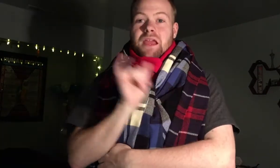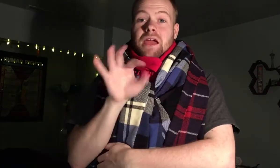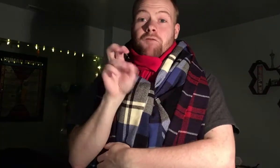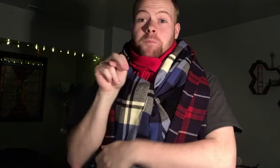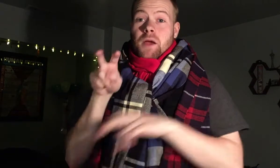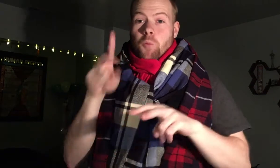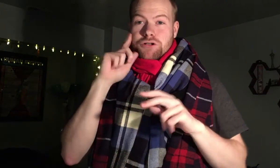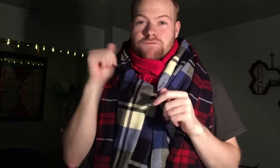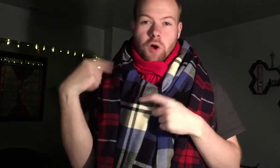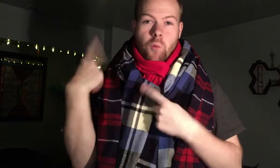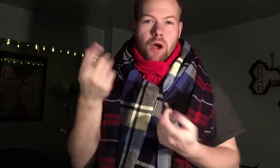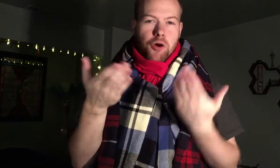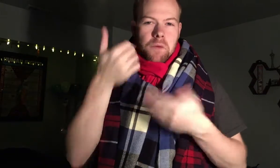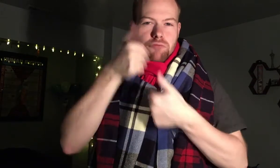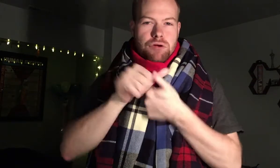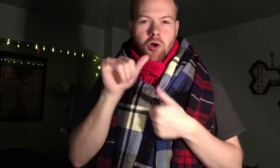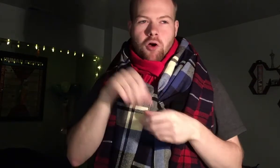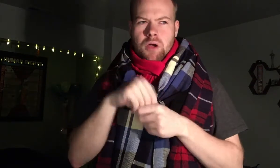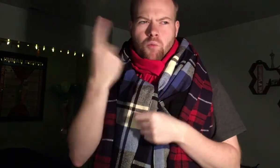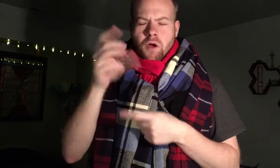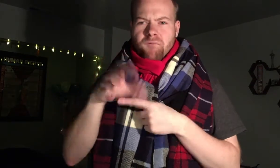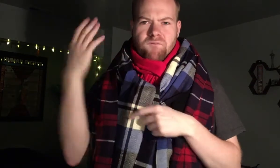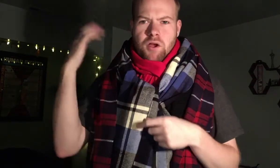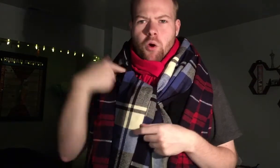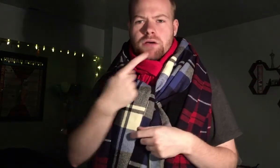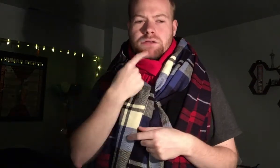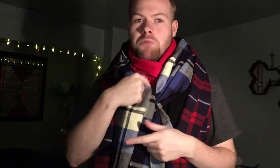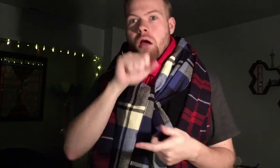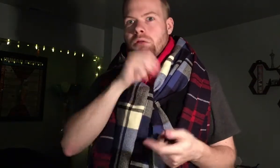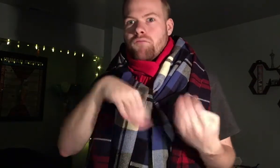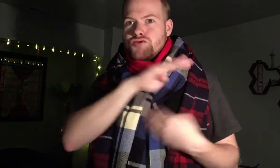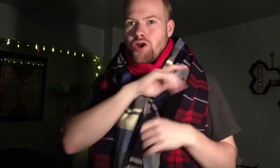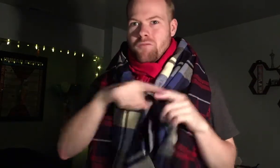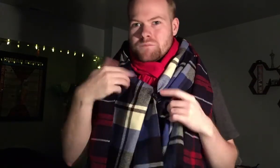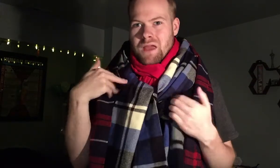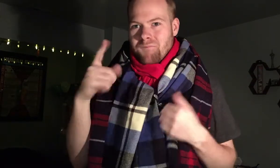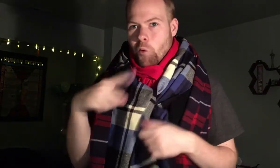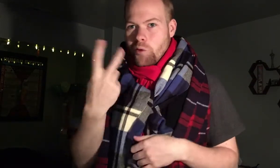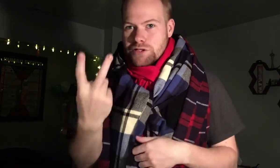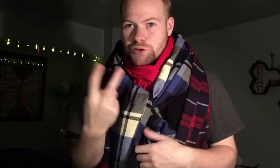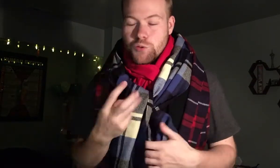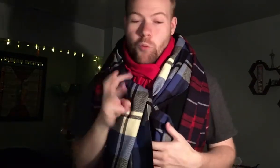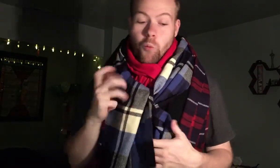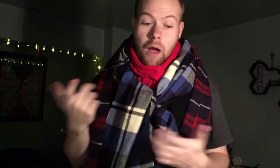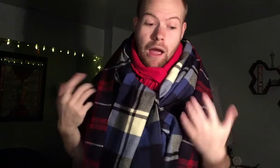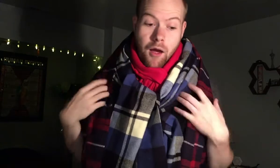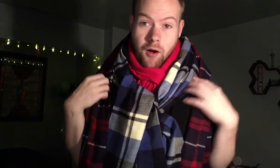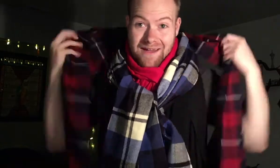If you’ve been watching for a while, you might recall in one video, I said I love scarves, but I have only two. Well…